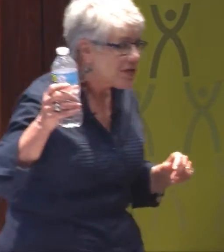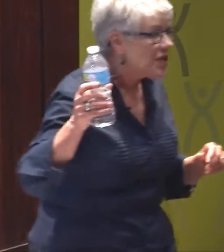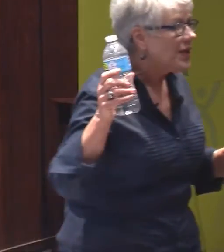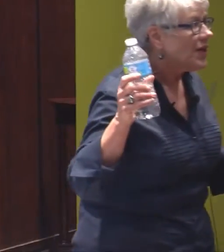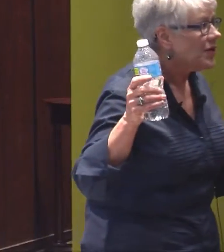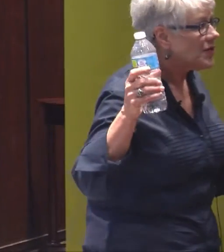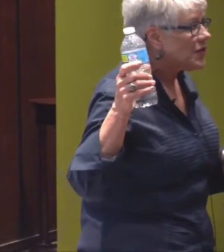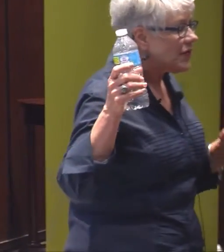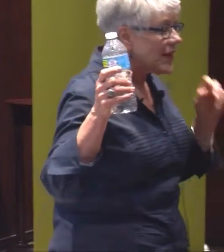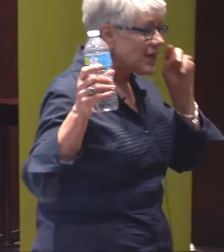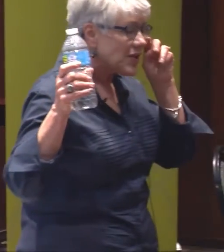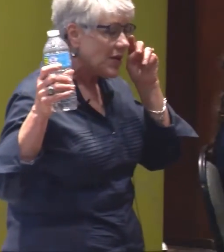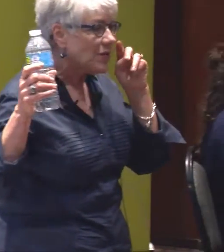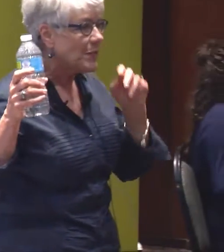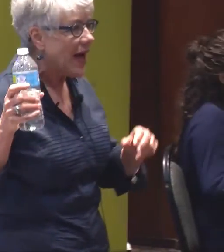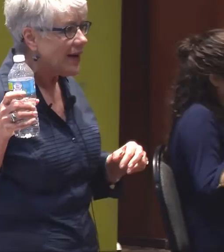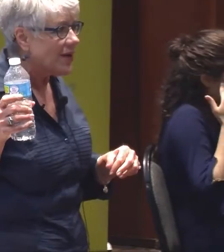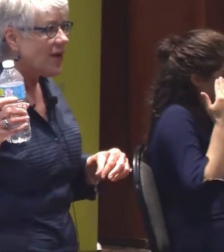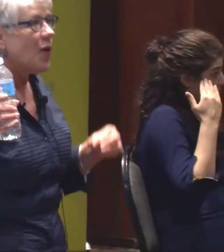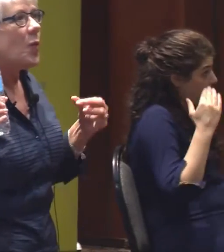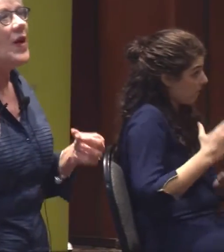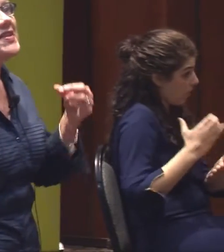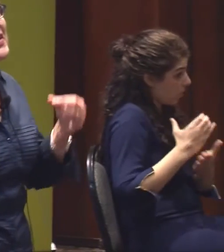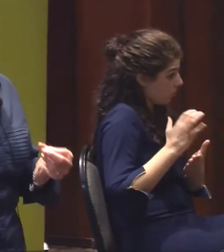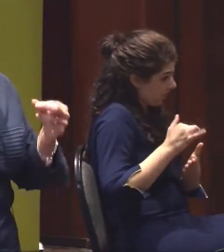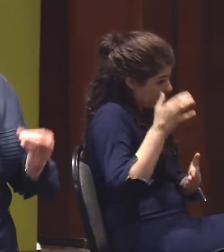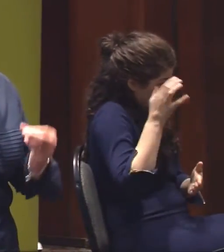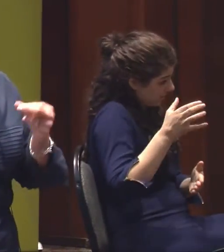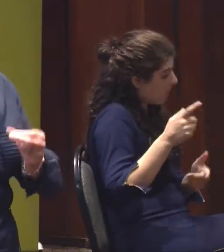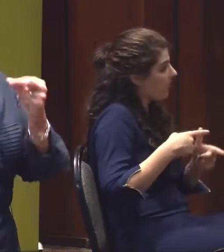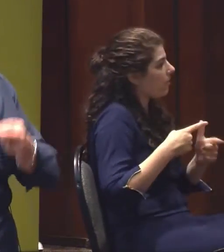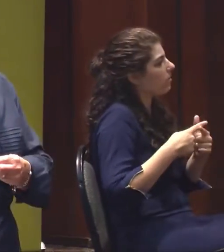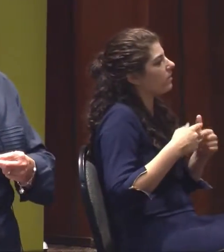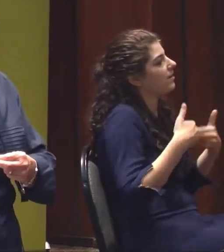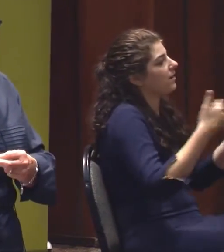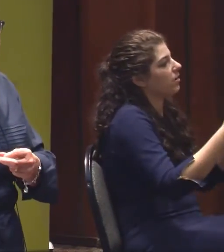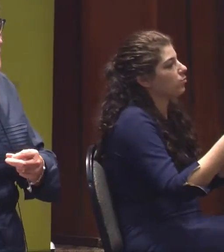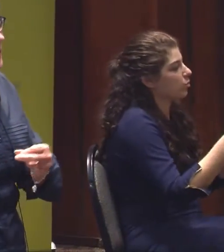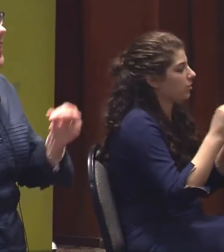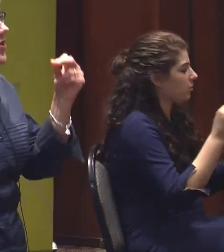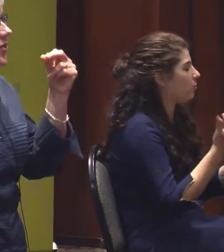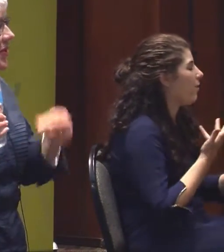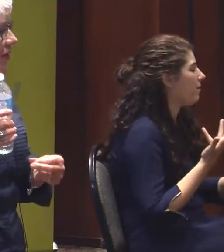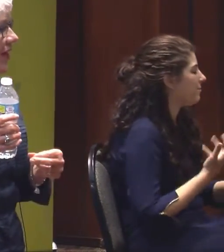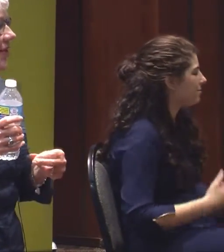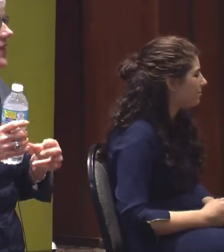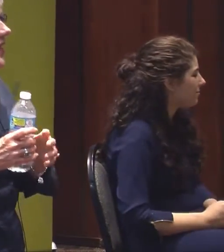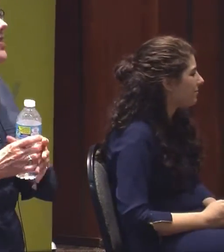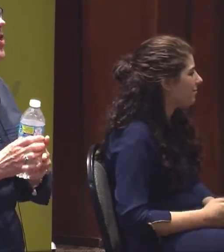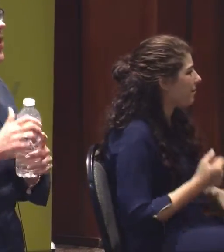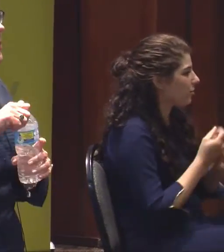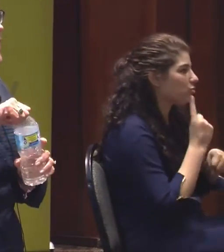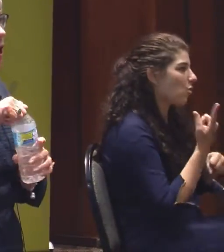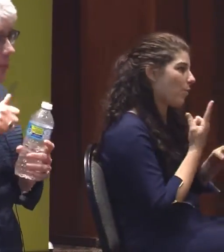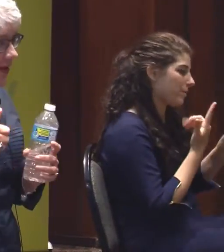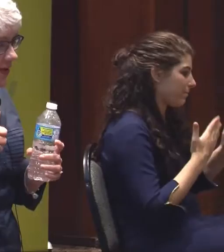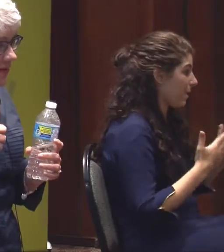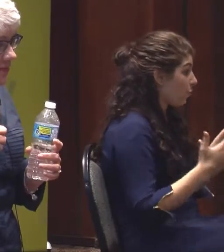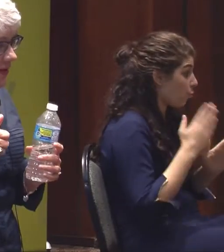once she knows or you feel like she knows bottle, what's the next word you're going to teach?" Make sure, you know, is it going to be "open?"